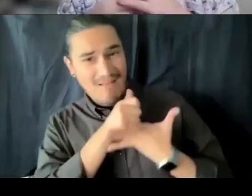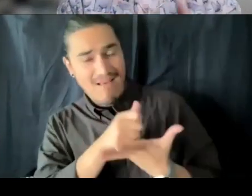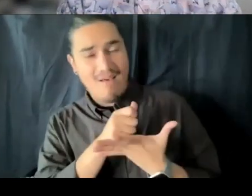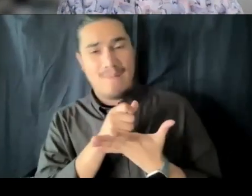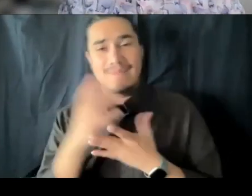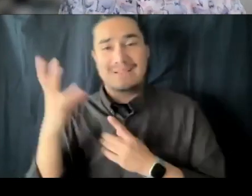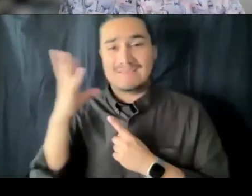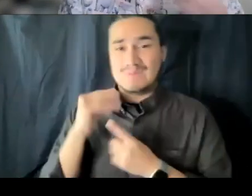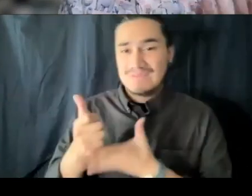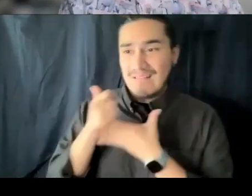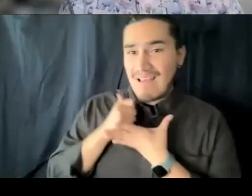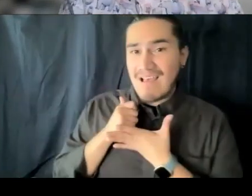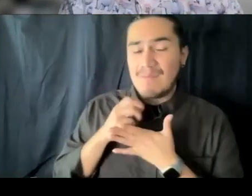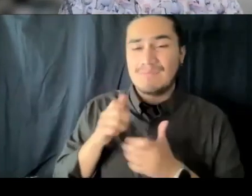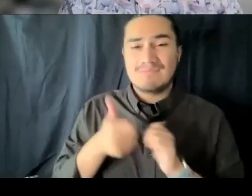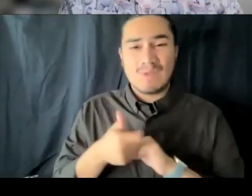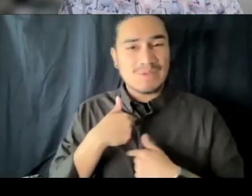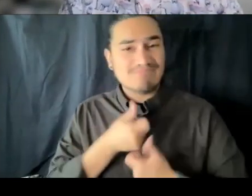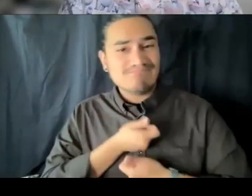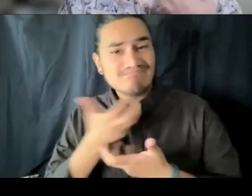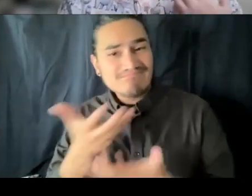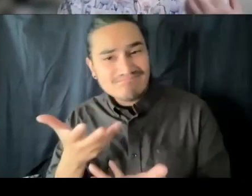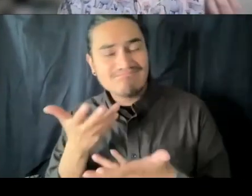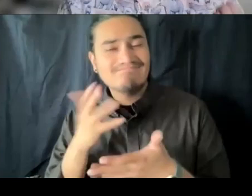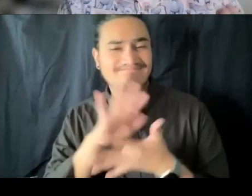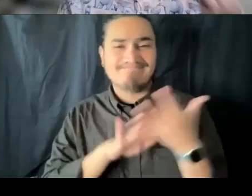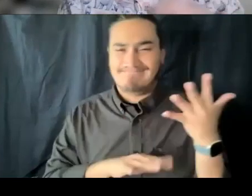that we express our feelings, and all of that.